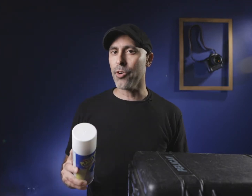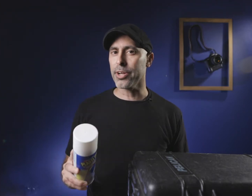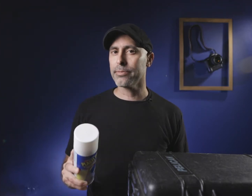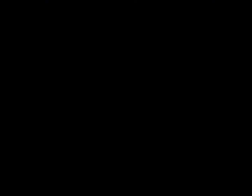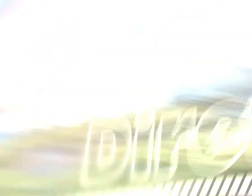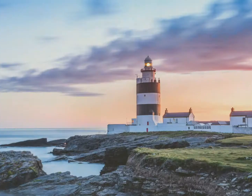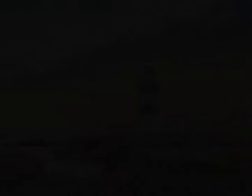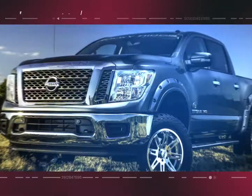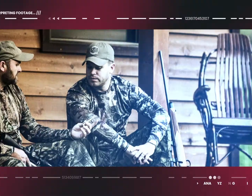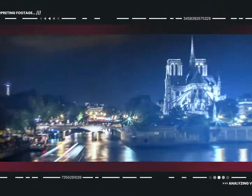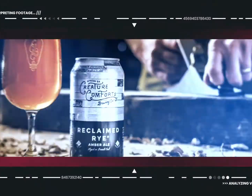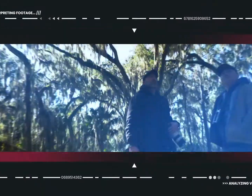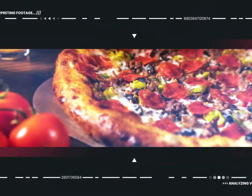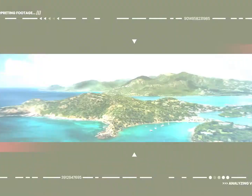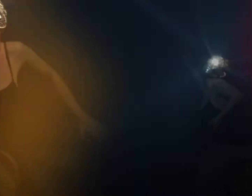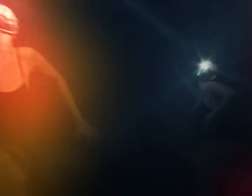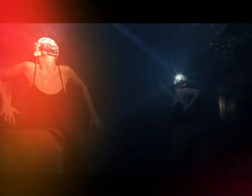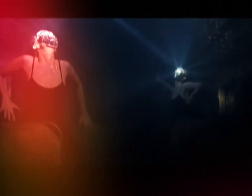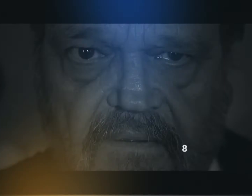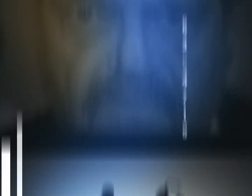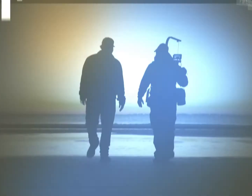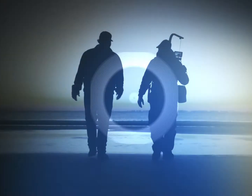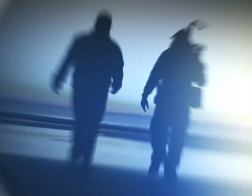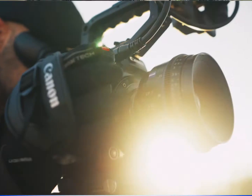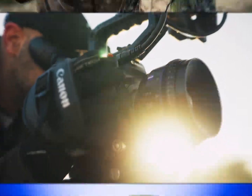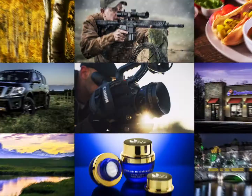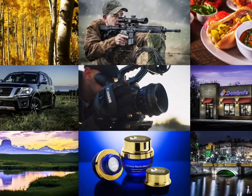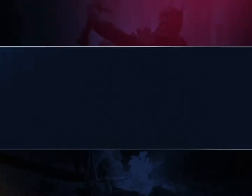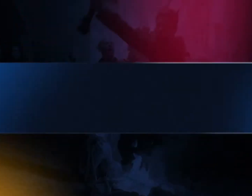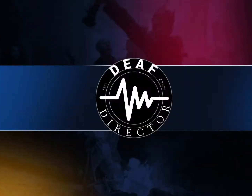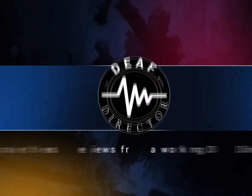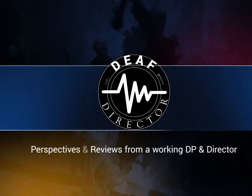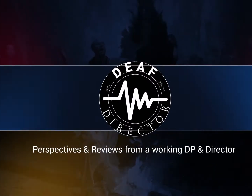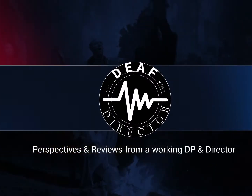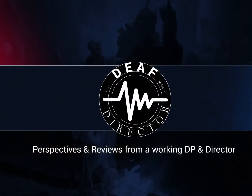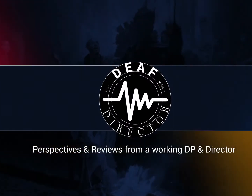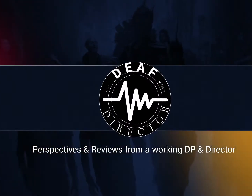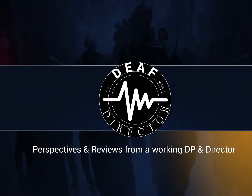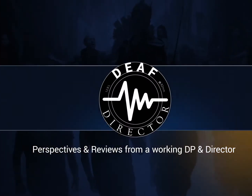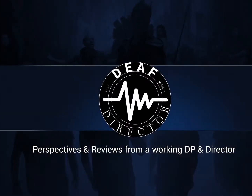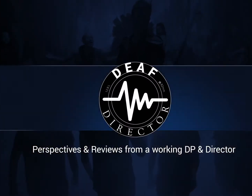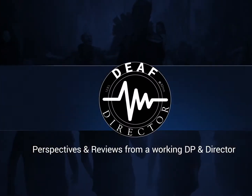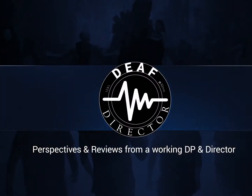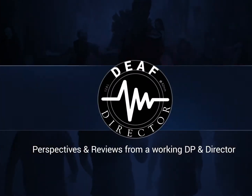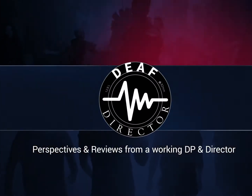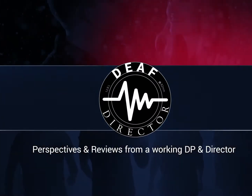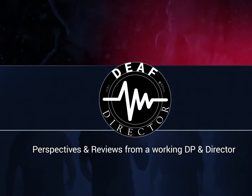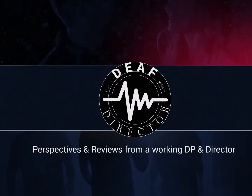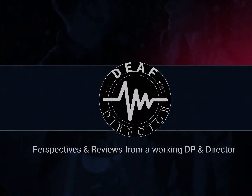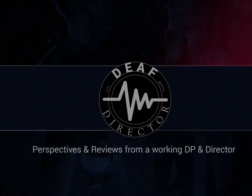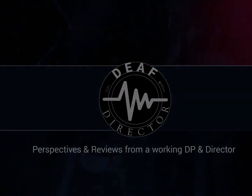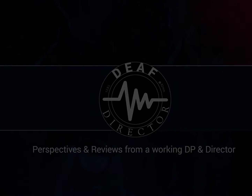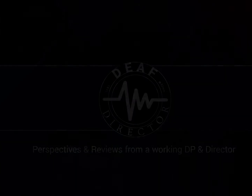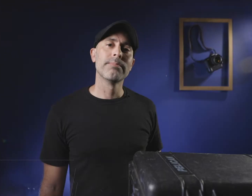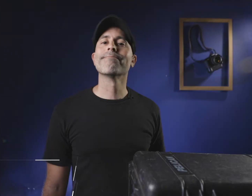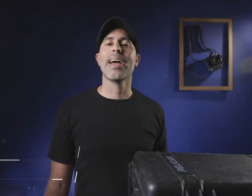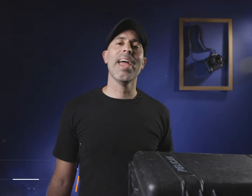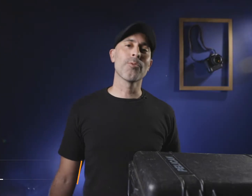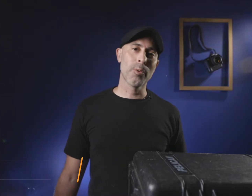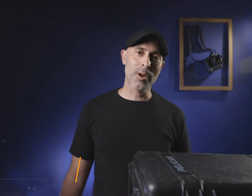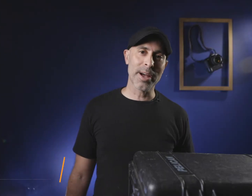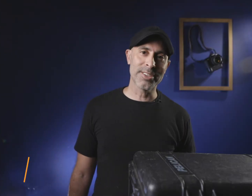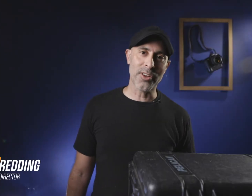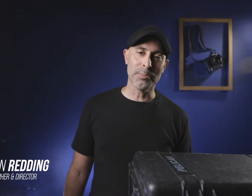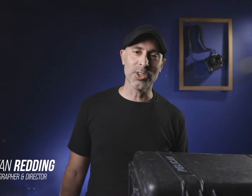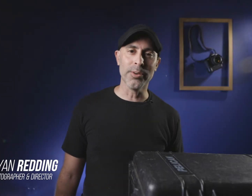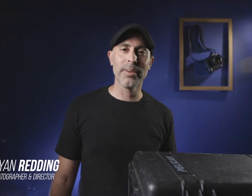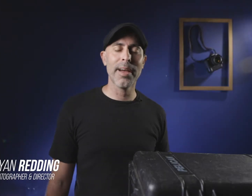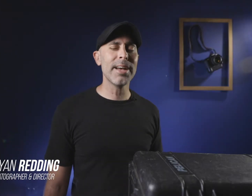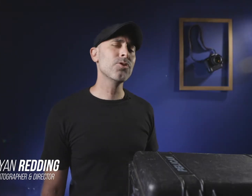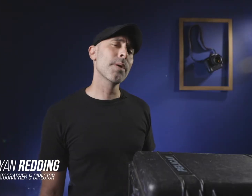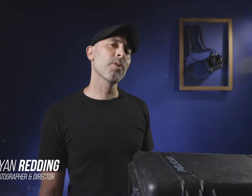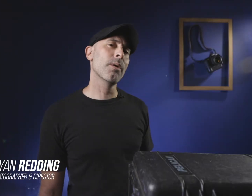verdict hey everyone welcome back to another episode as you remember a couple